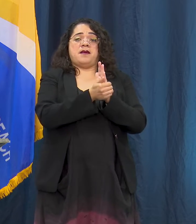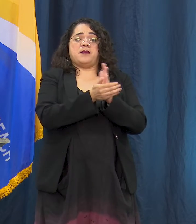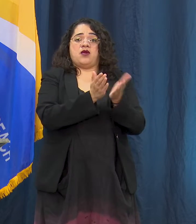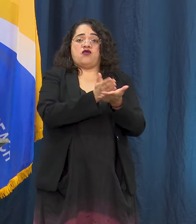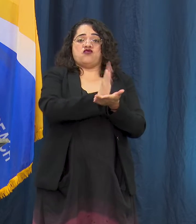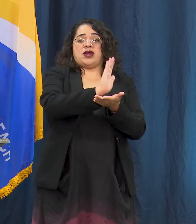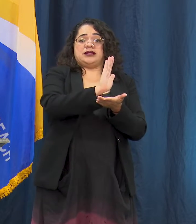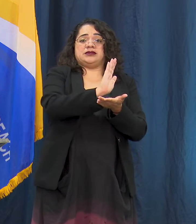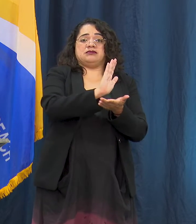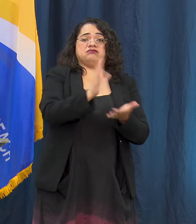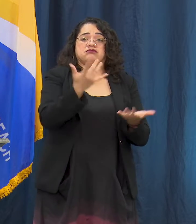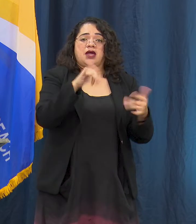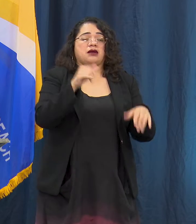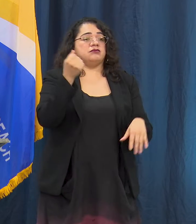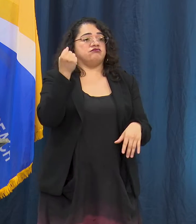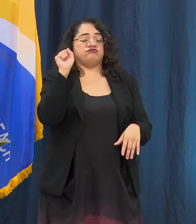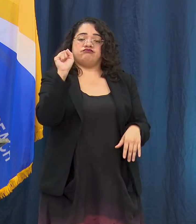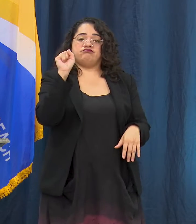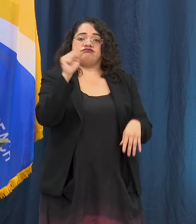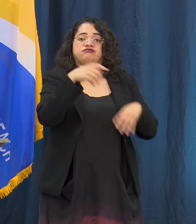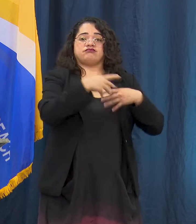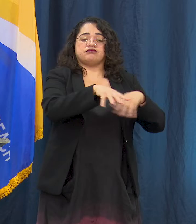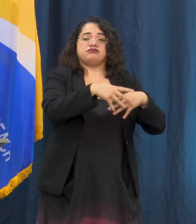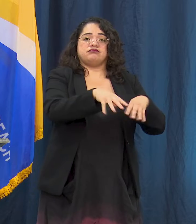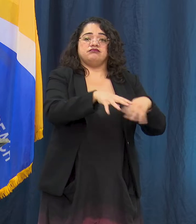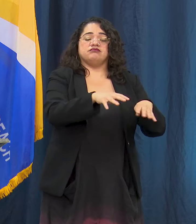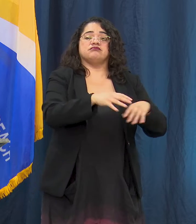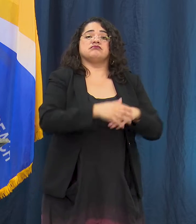gathering and large gatherings and protest is safe around COVID? It's not.